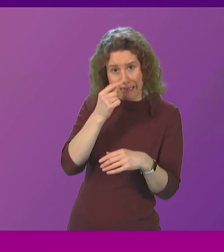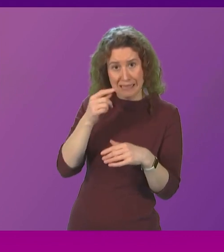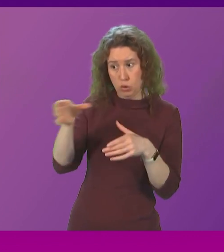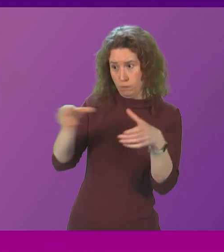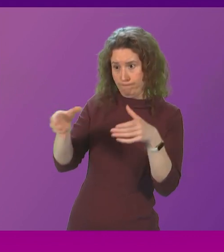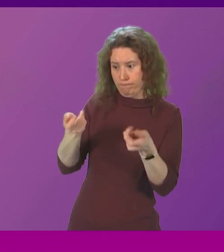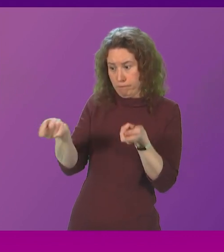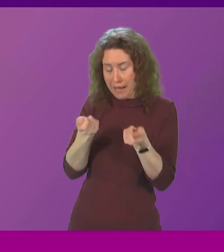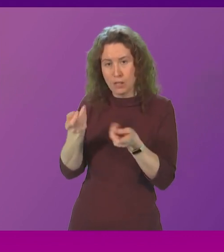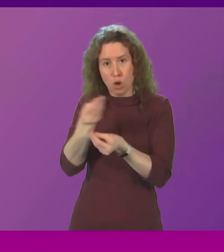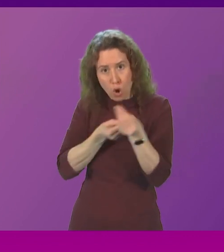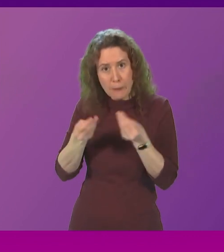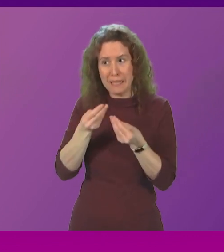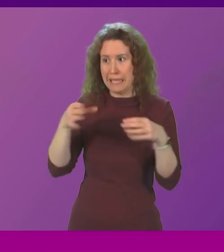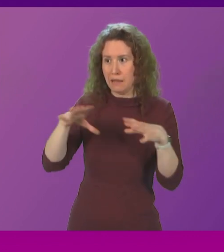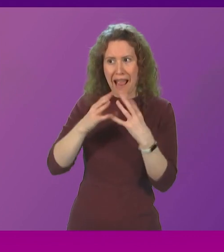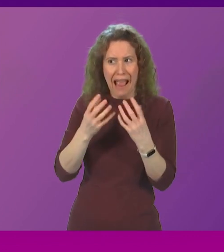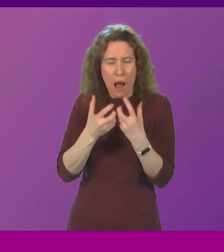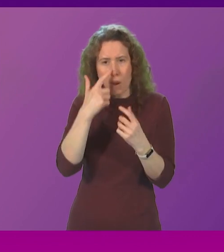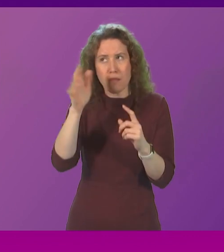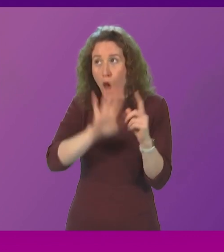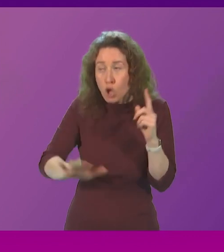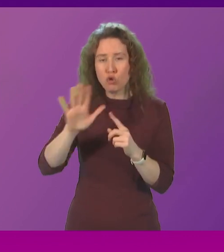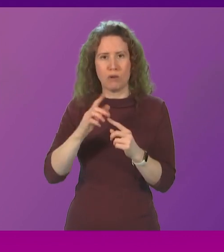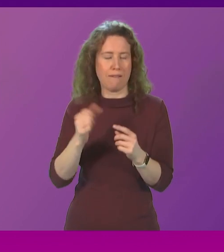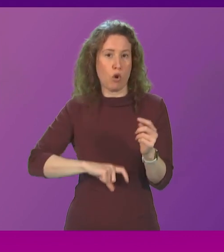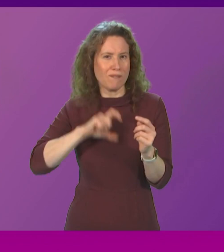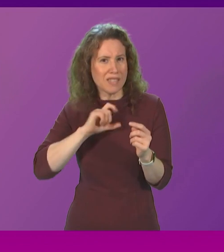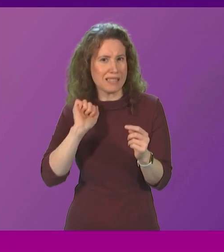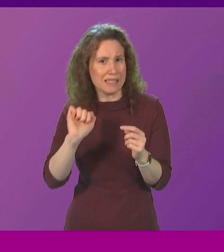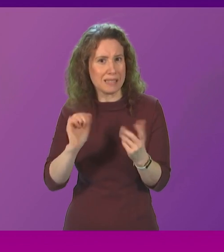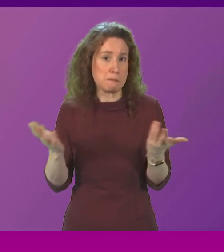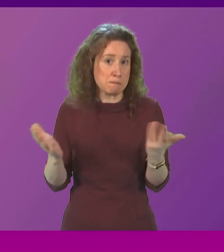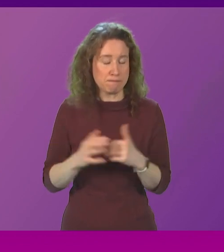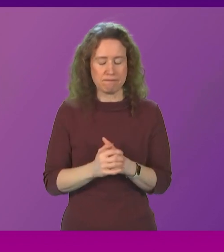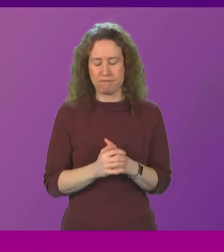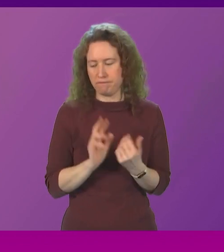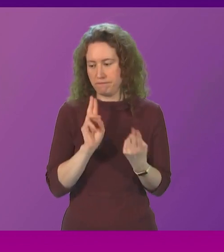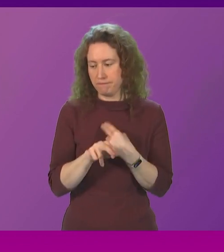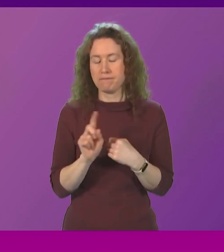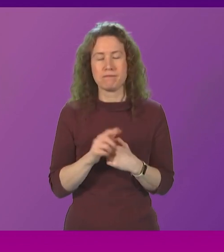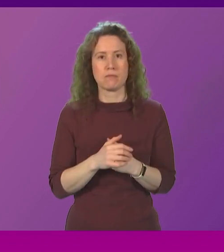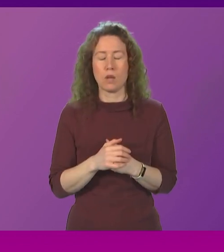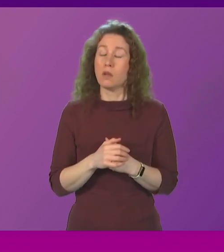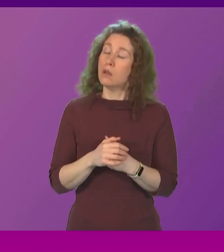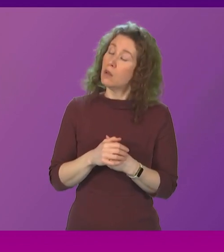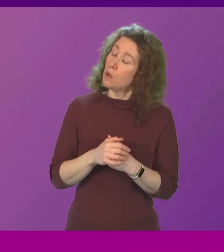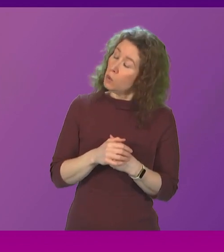economy, how can the country have any? My goodness!